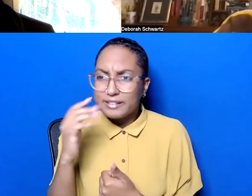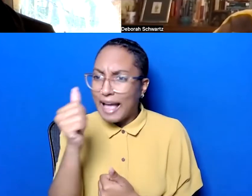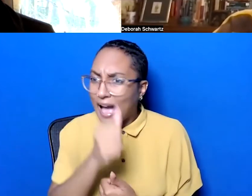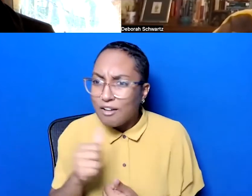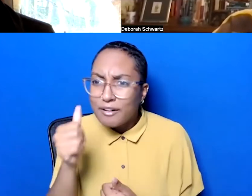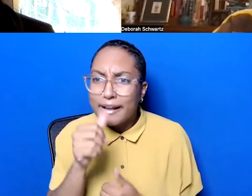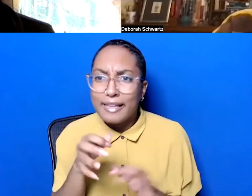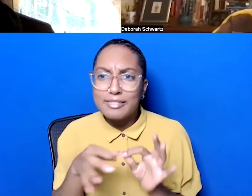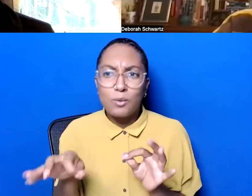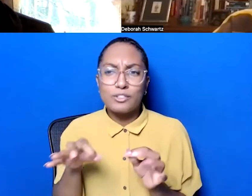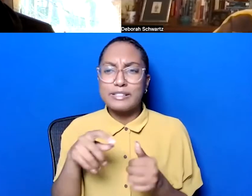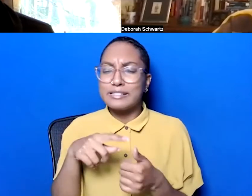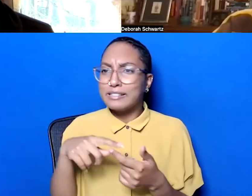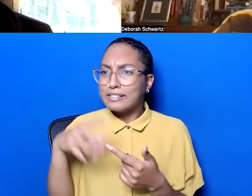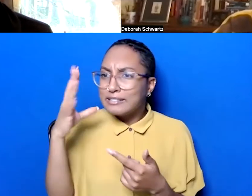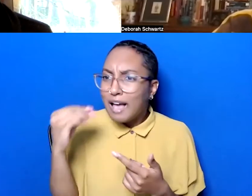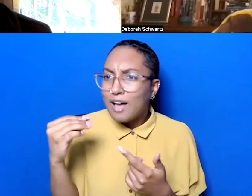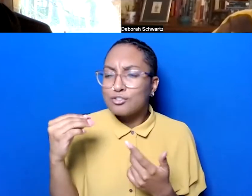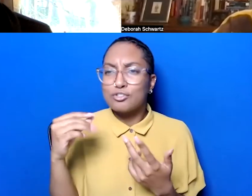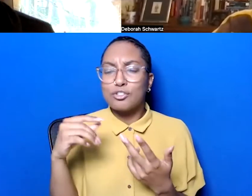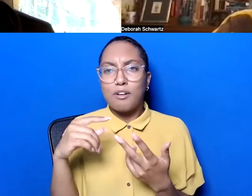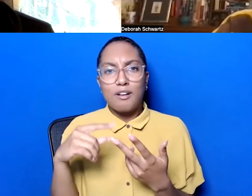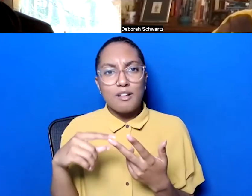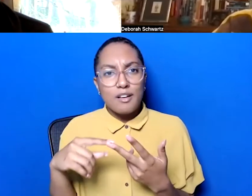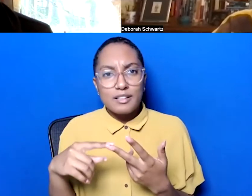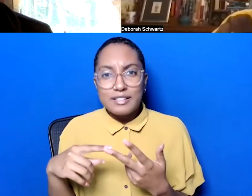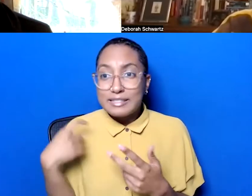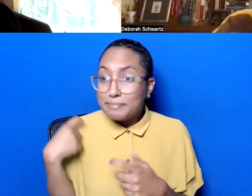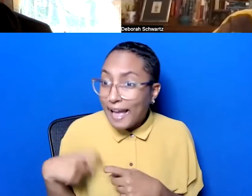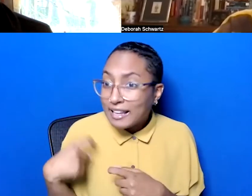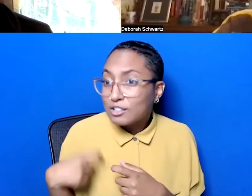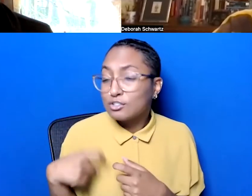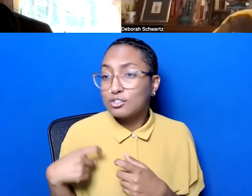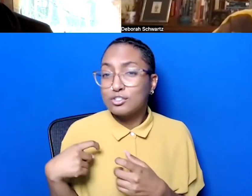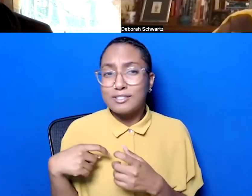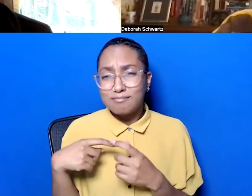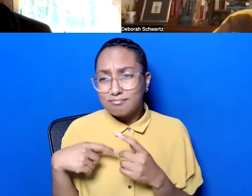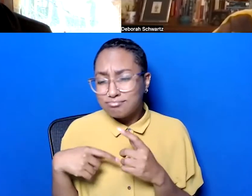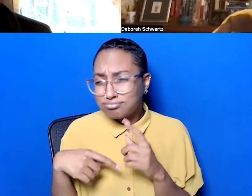there was Dutch. So many different- Spanish. so many different languages, such a vibrant community.